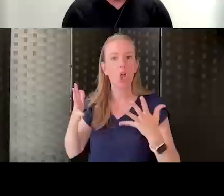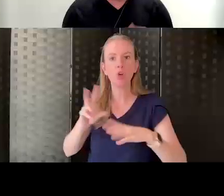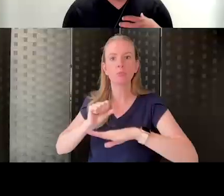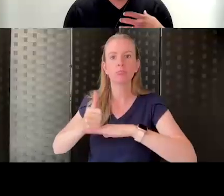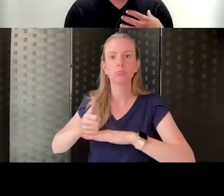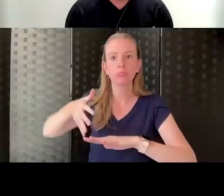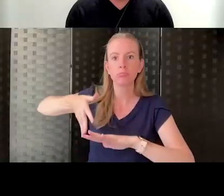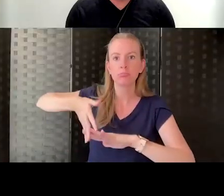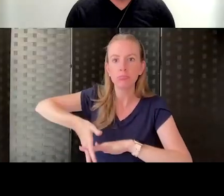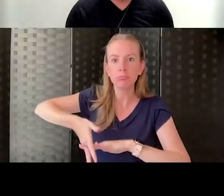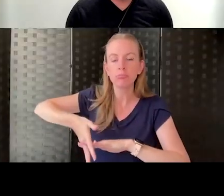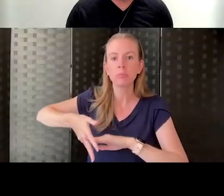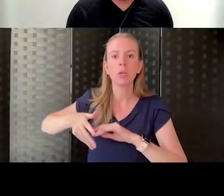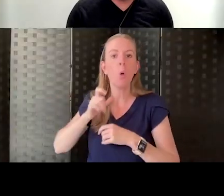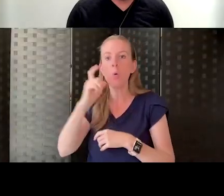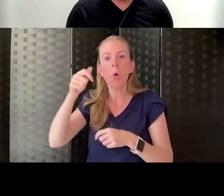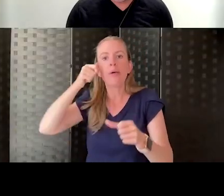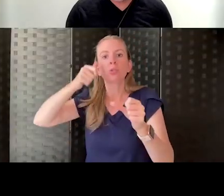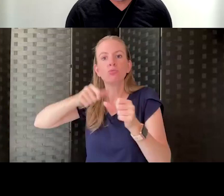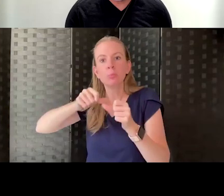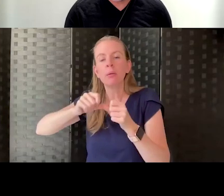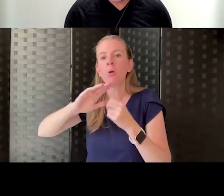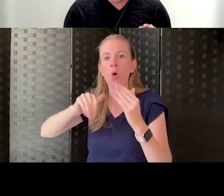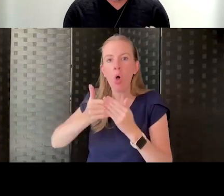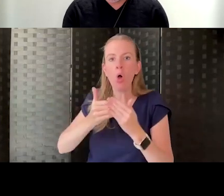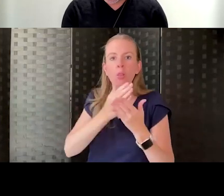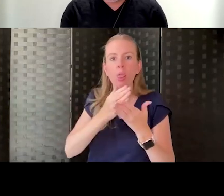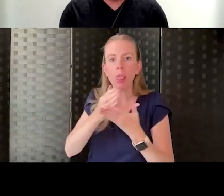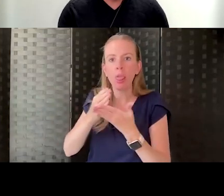Instead of us having to remember all the different attributes that need to be added,